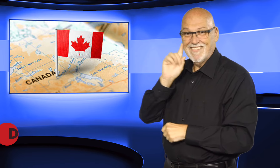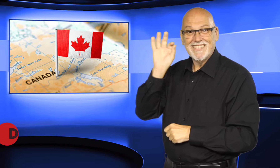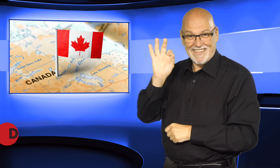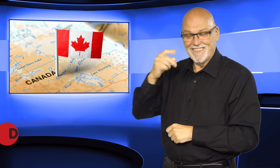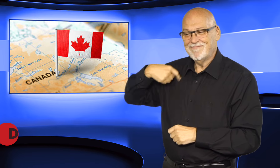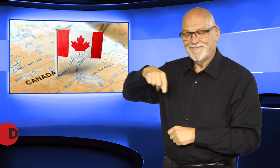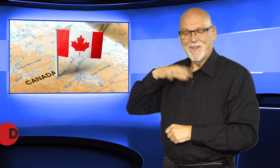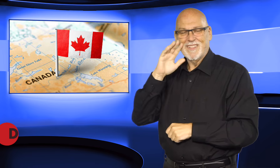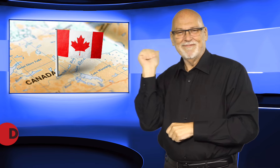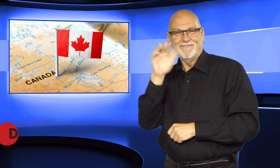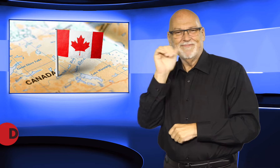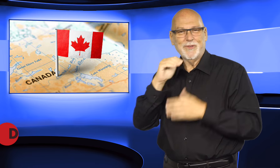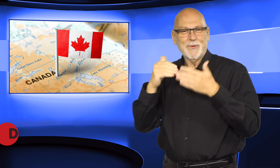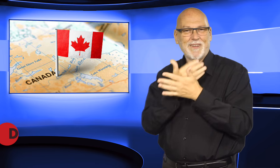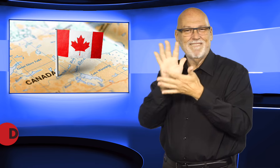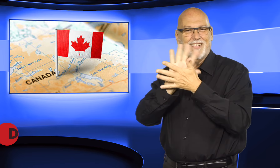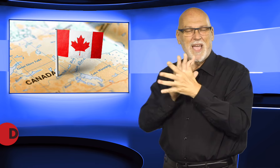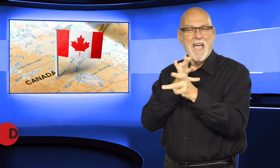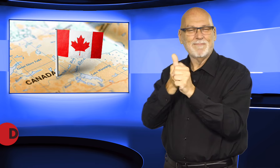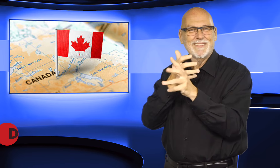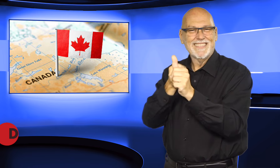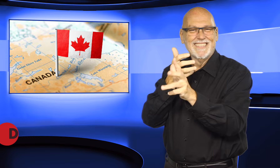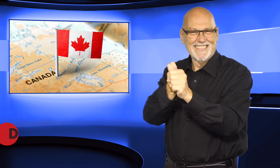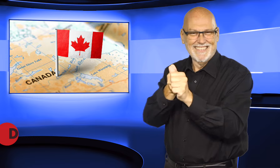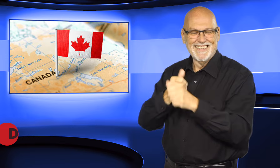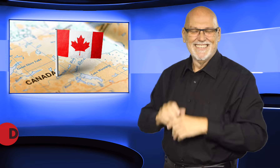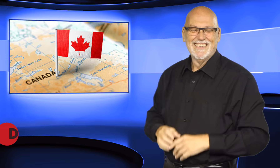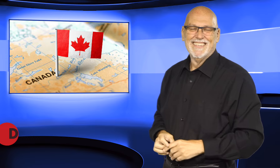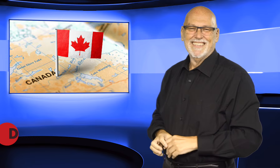DeafDots to get new video updates!